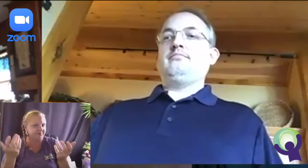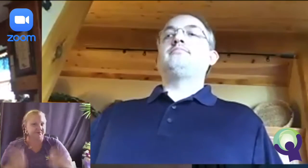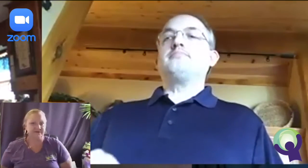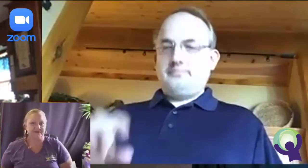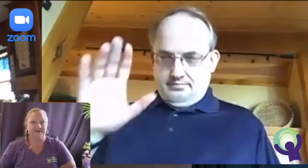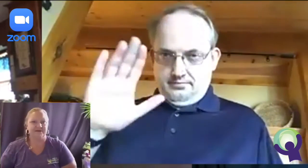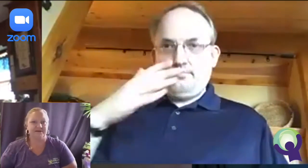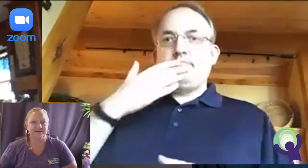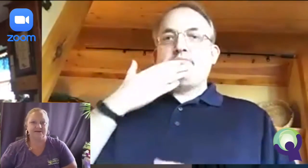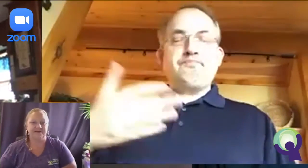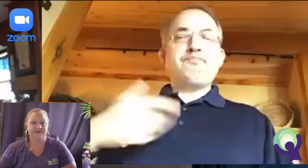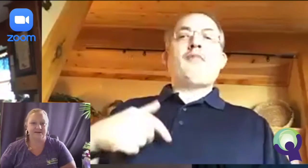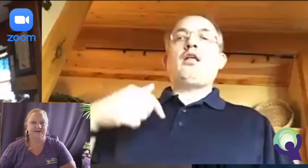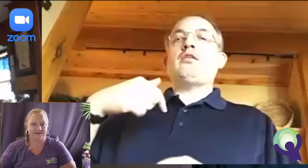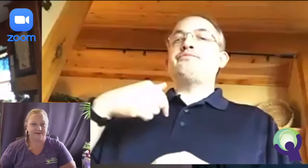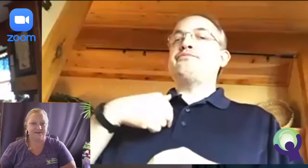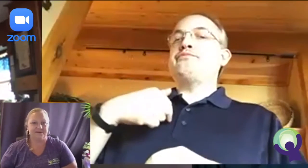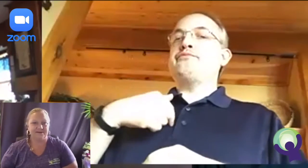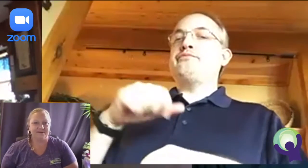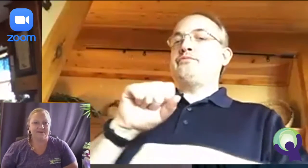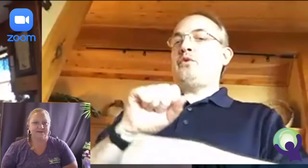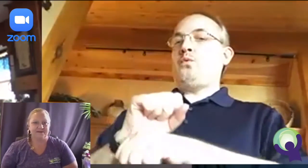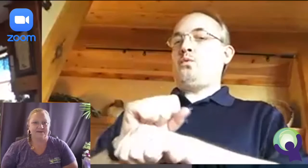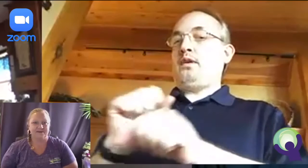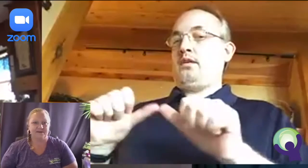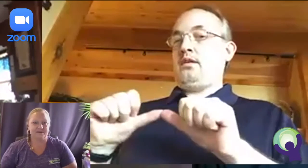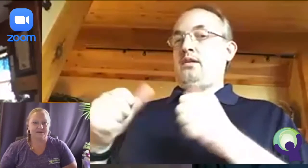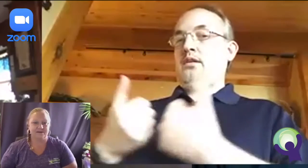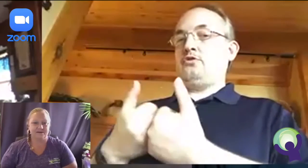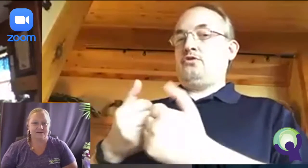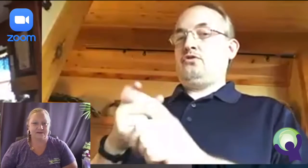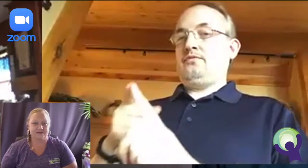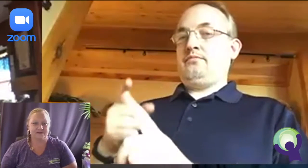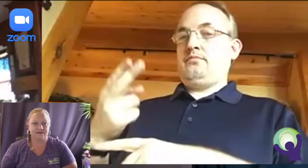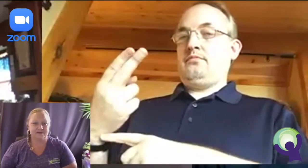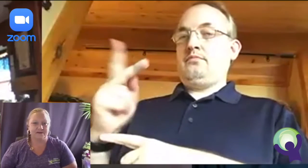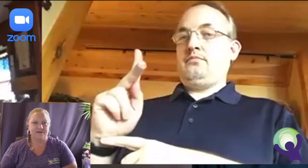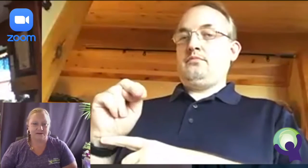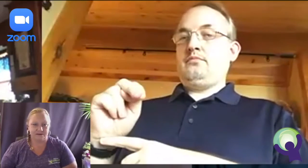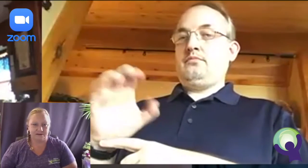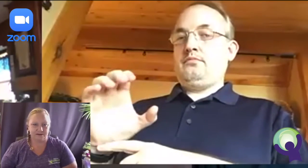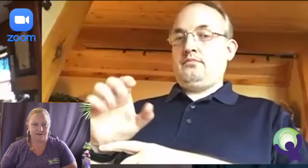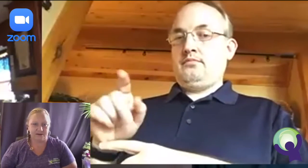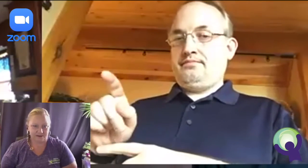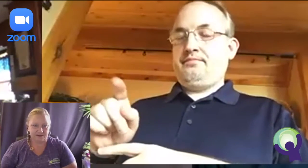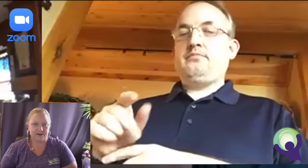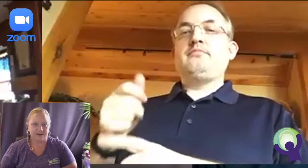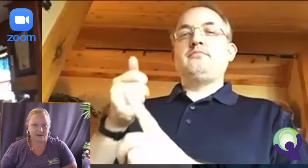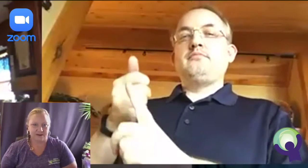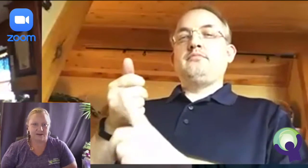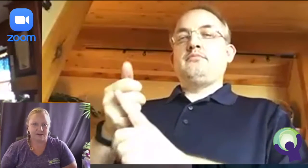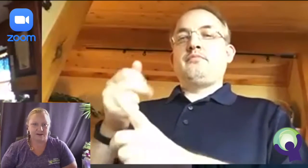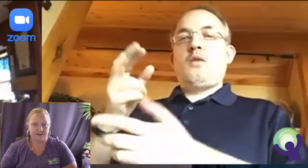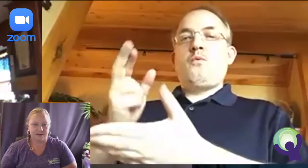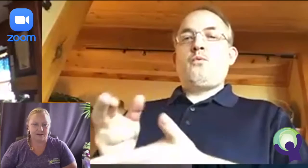new job currently has required? Chris: Yes, so at the Helen Keller National